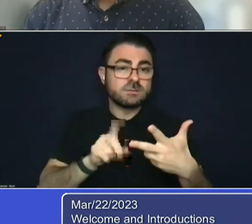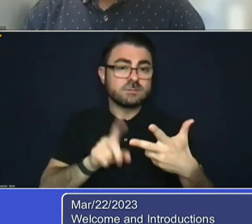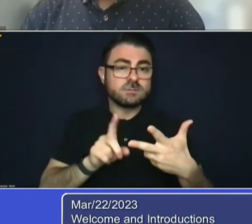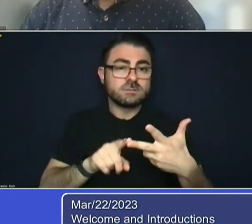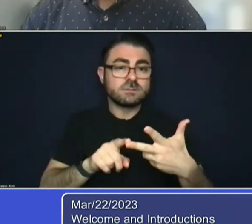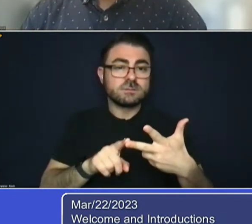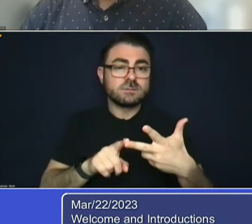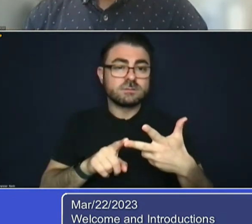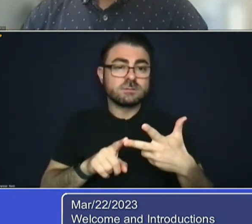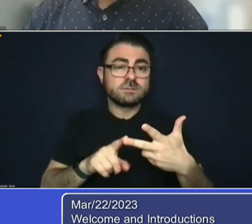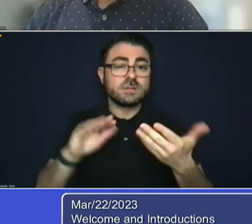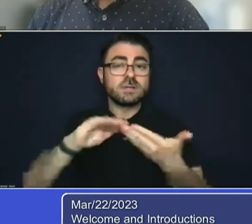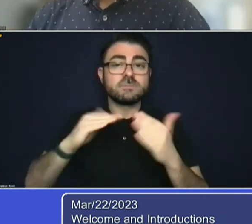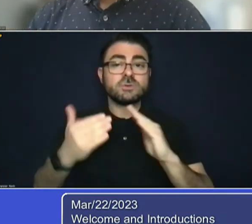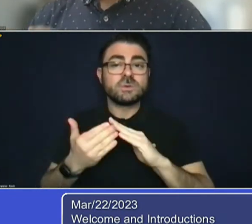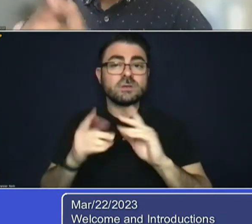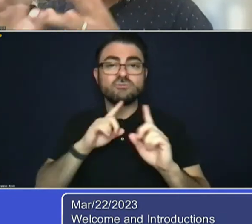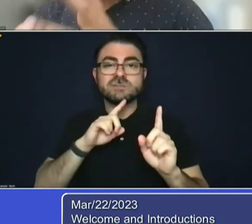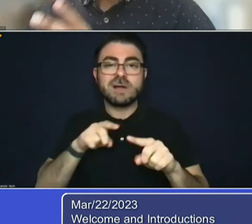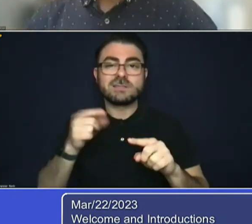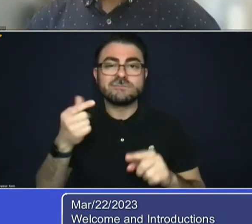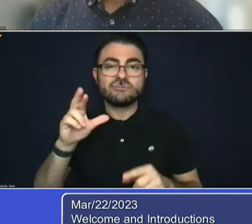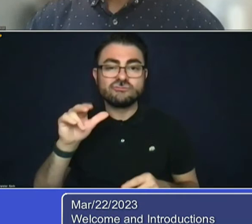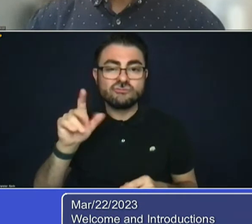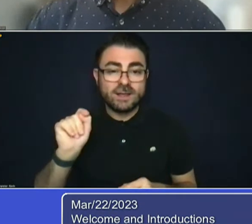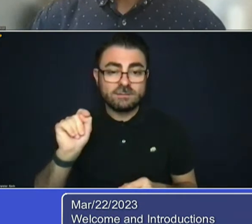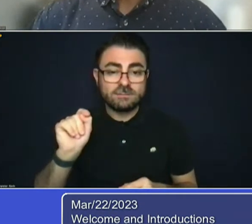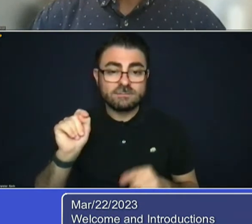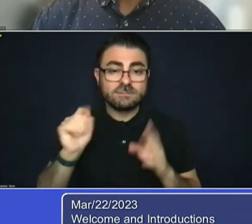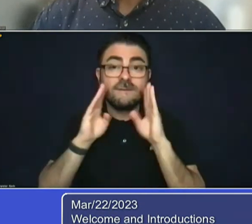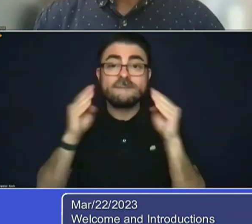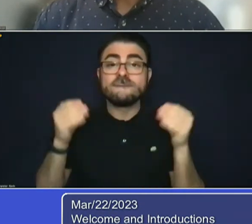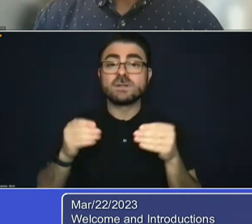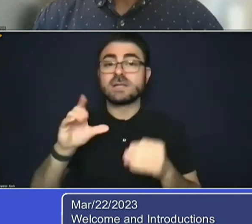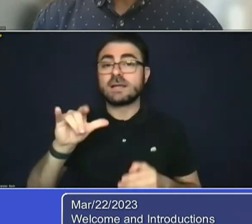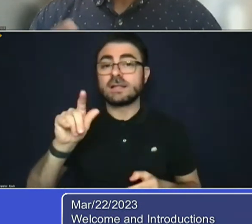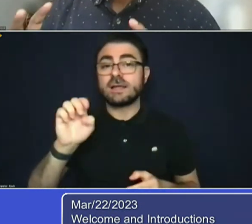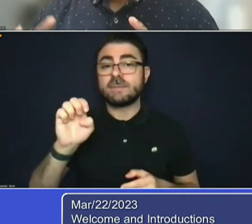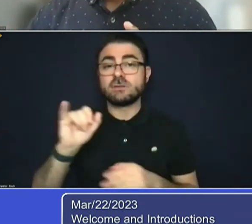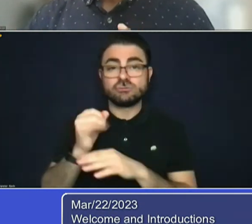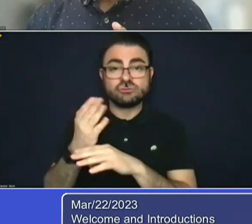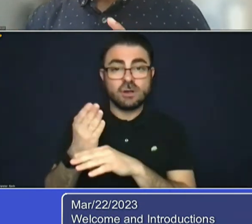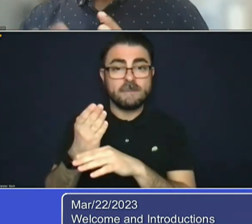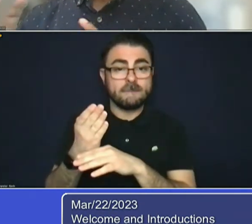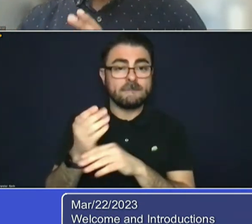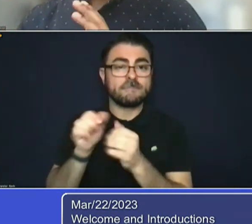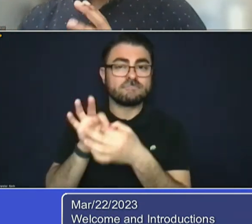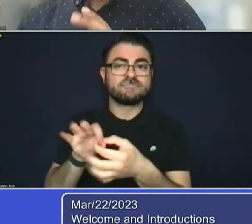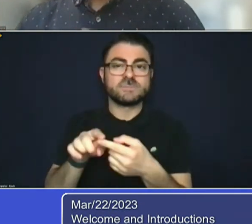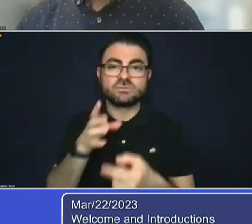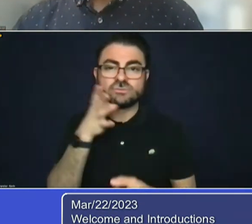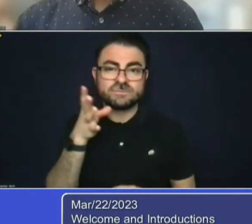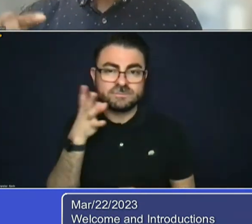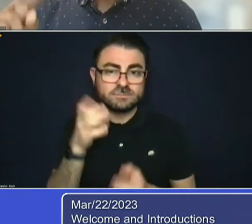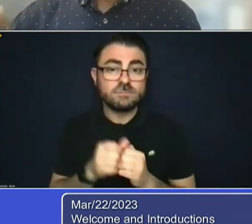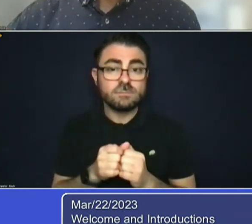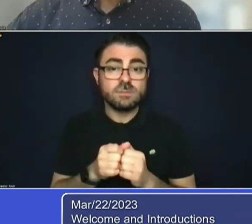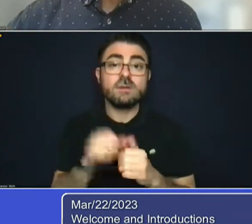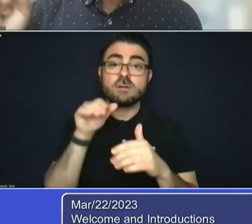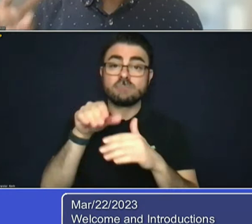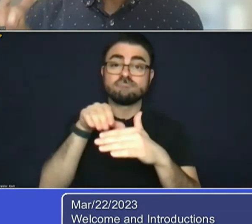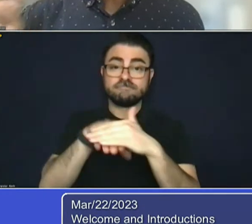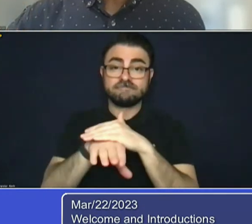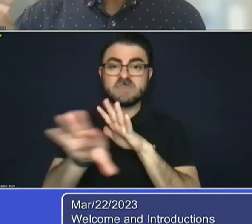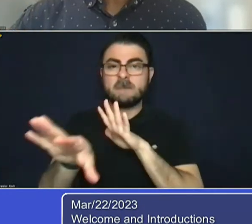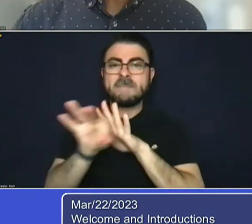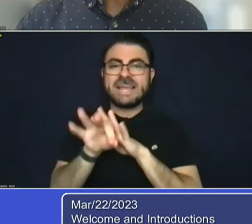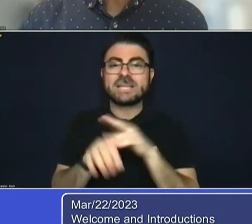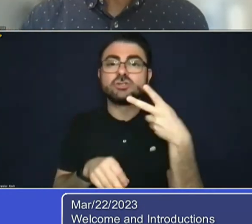TRANSPORTATION AND 82nd AVENUE